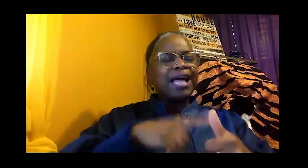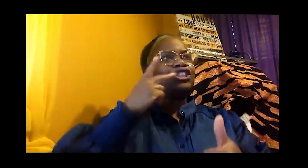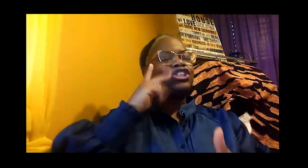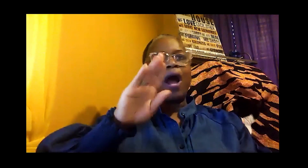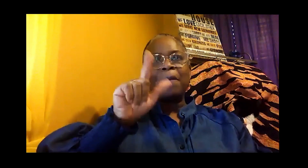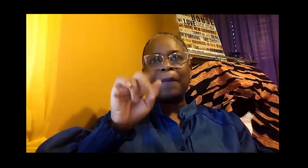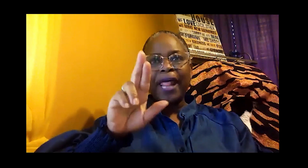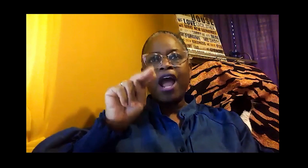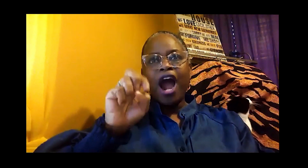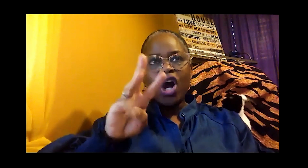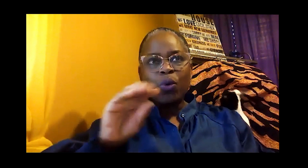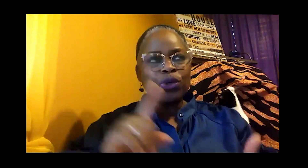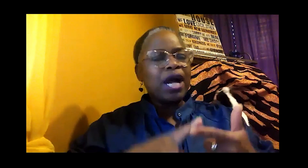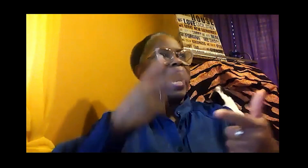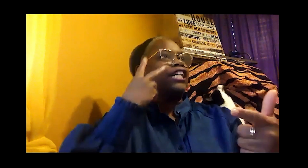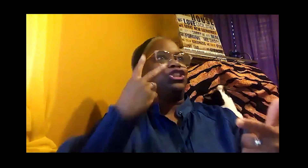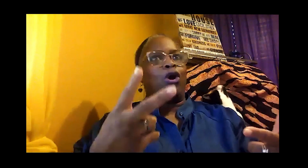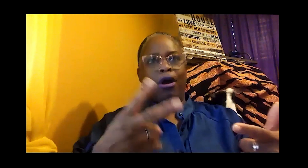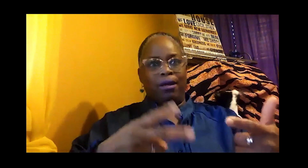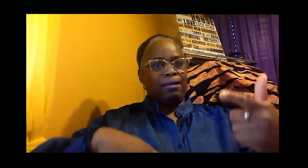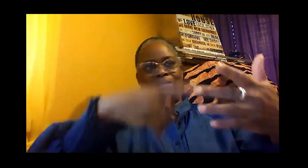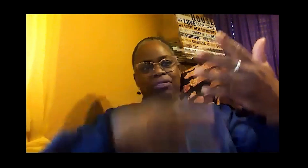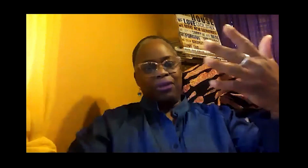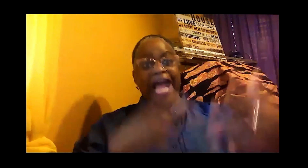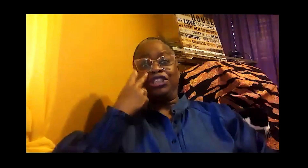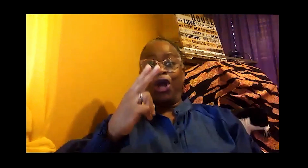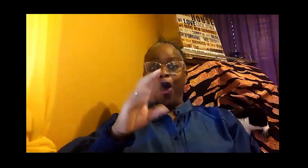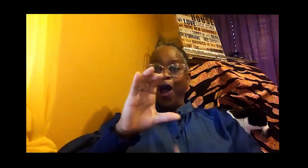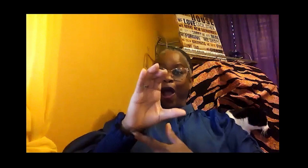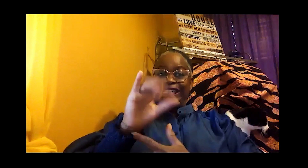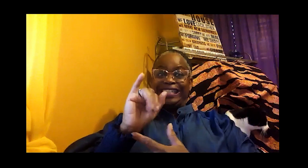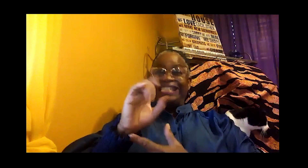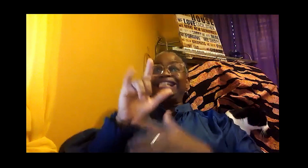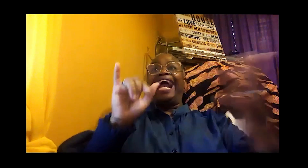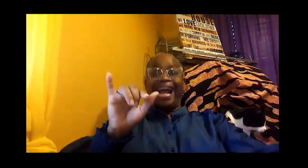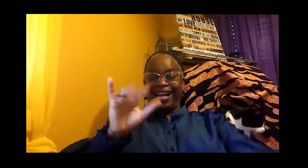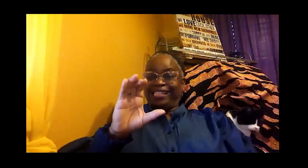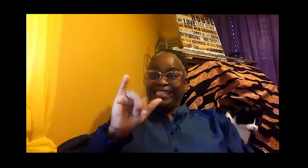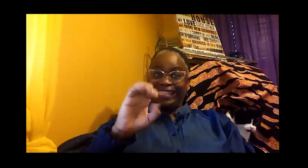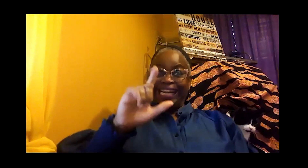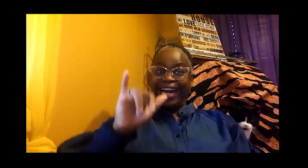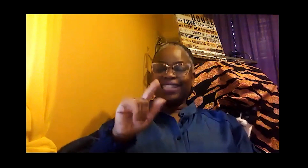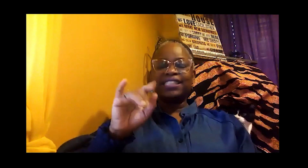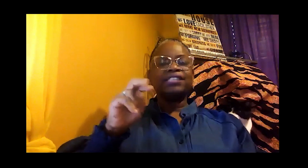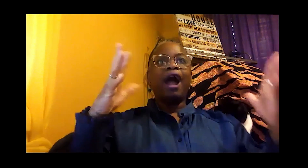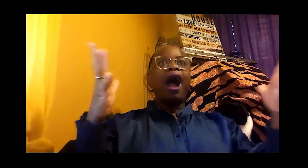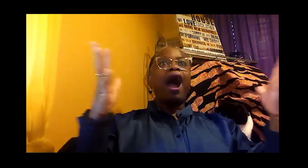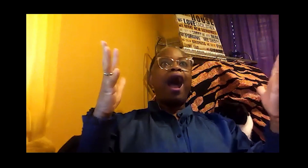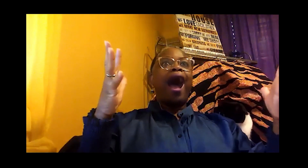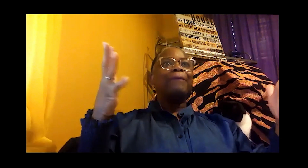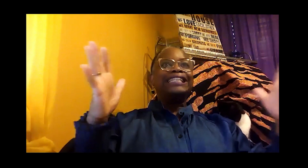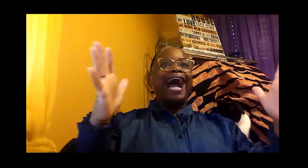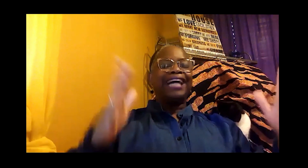including Miss Cicely Tyson. All I could say was 'oh my god!' Miss Tyson, and I hugged each other,